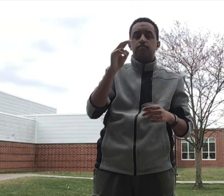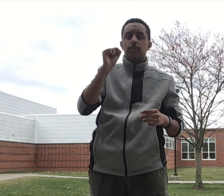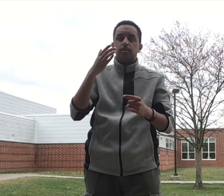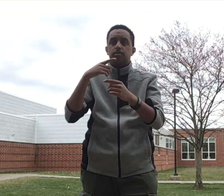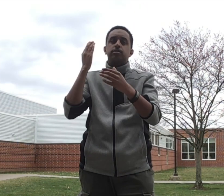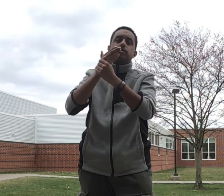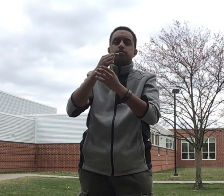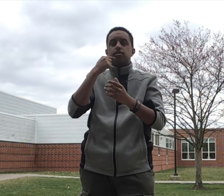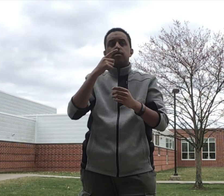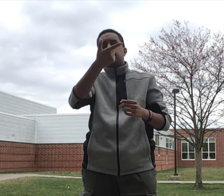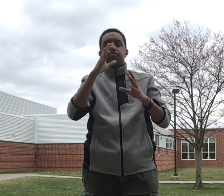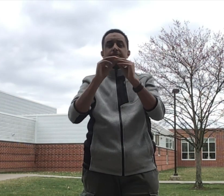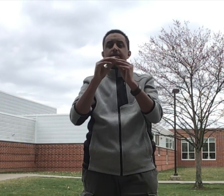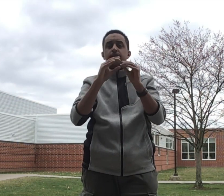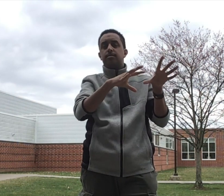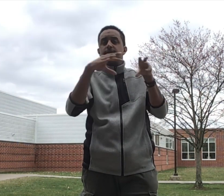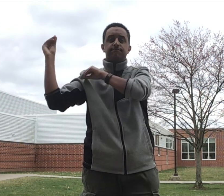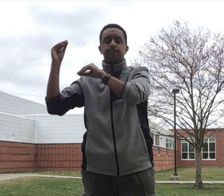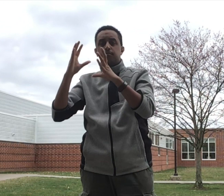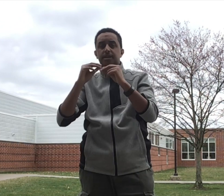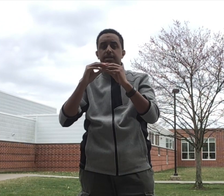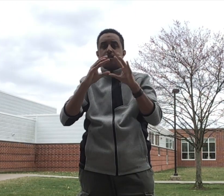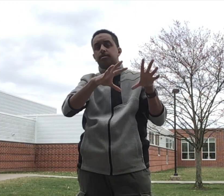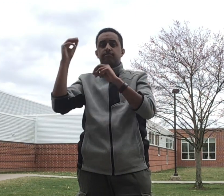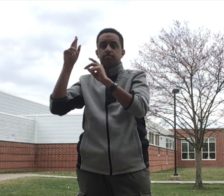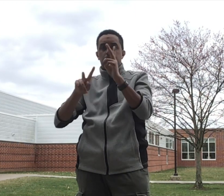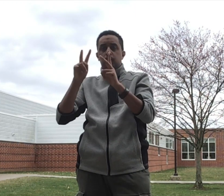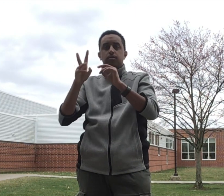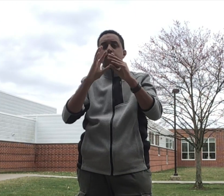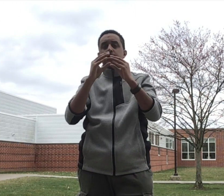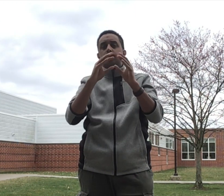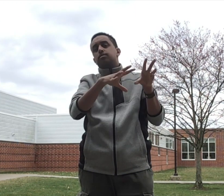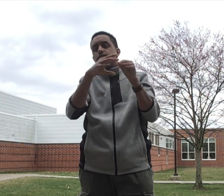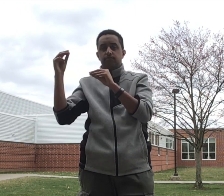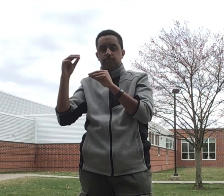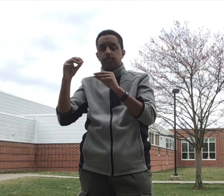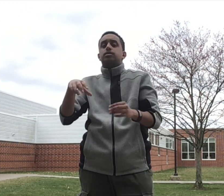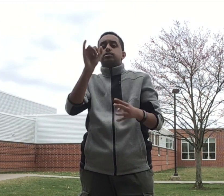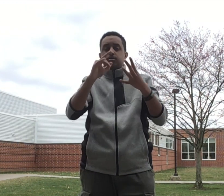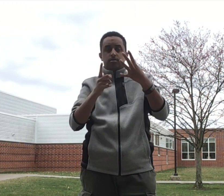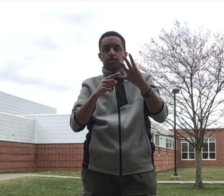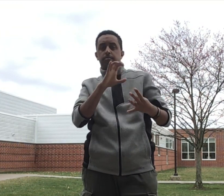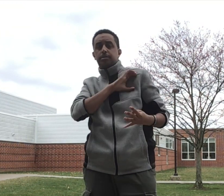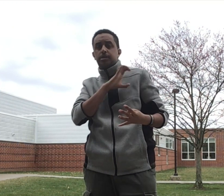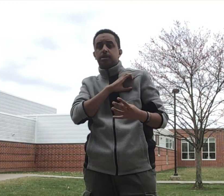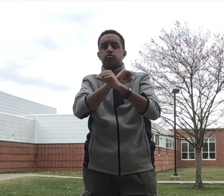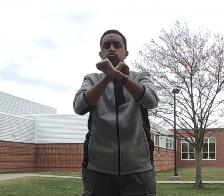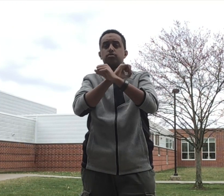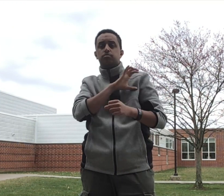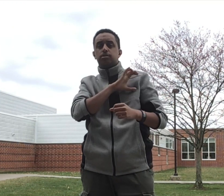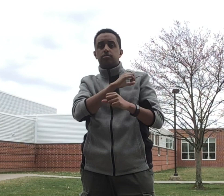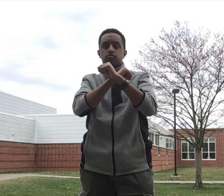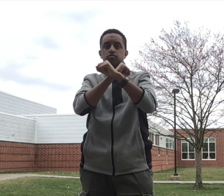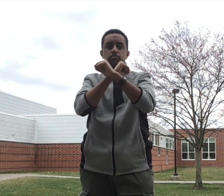to leave the meeting. He told everyone to get out of there and to go somewhere else.